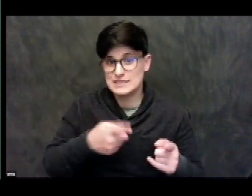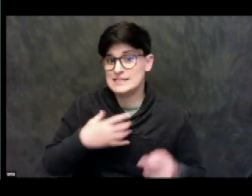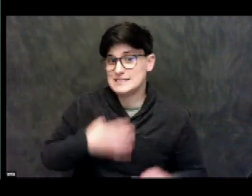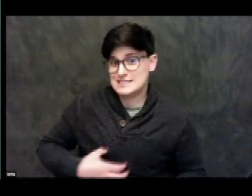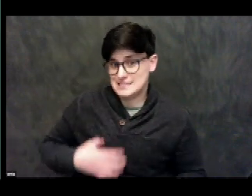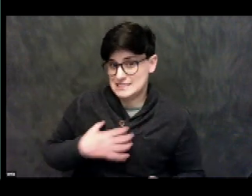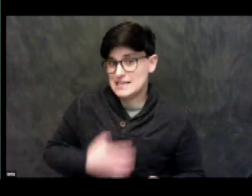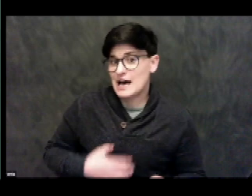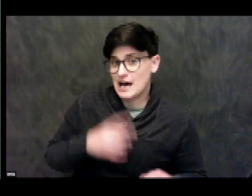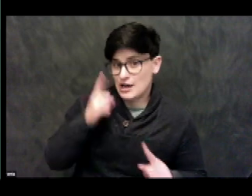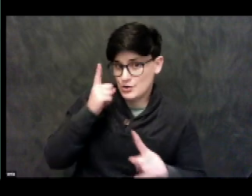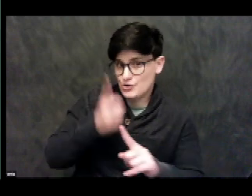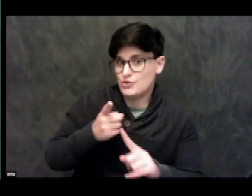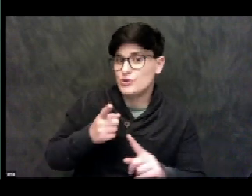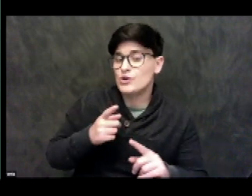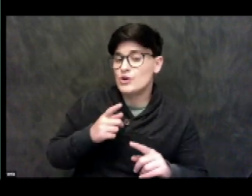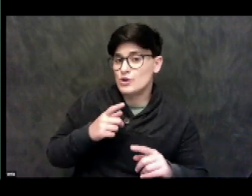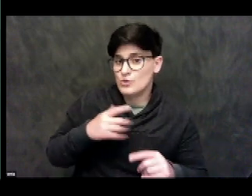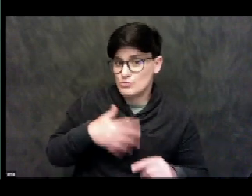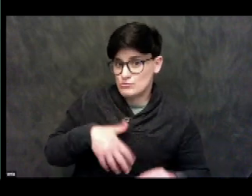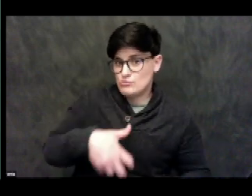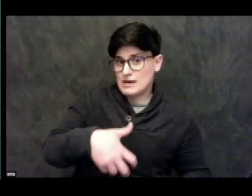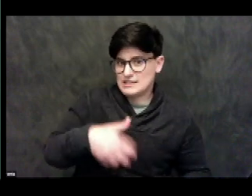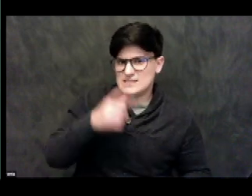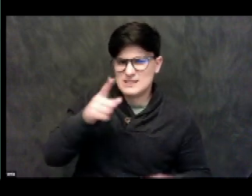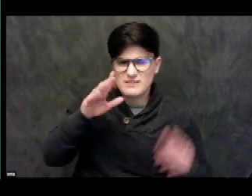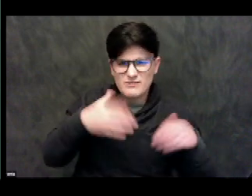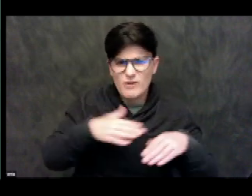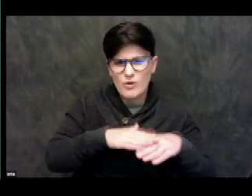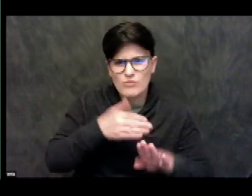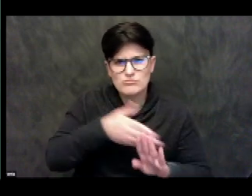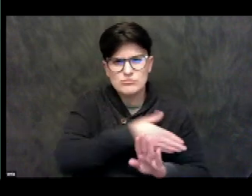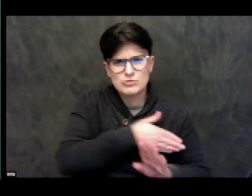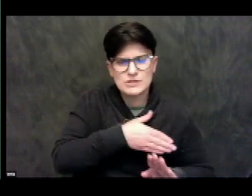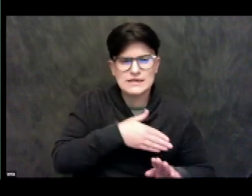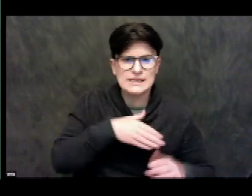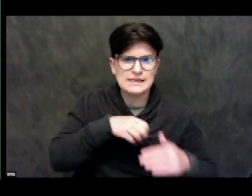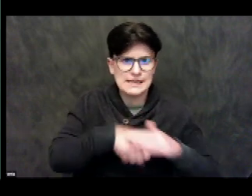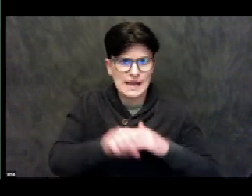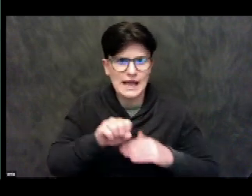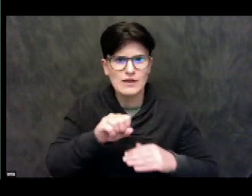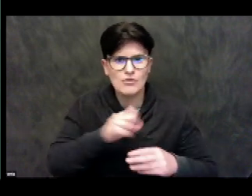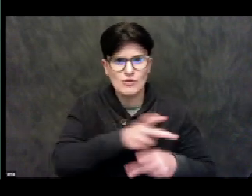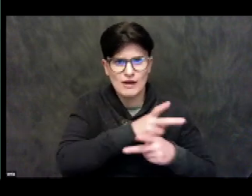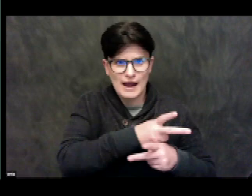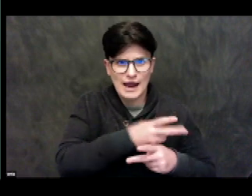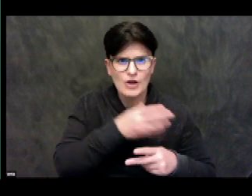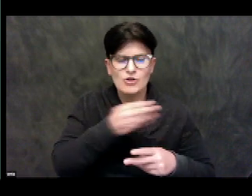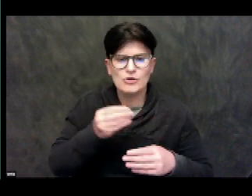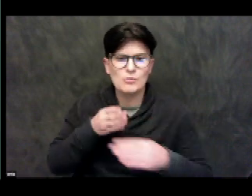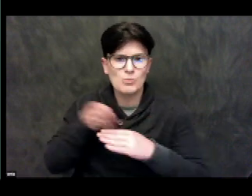on prenatal care and the postpartum care. The goal here is really to find